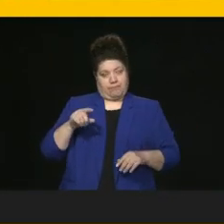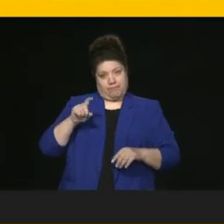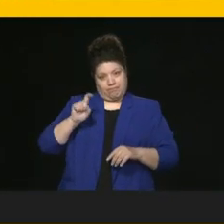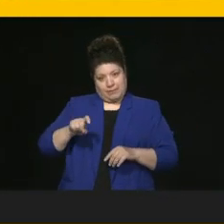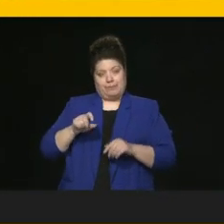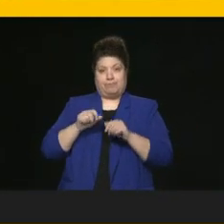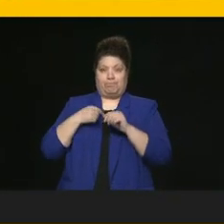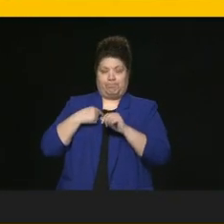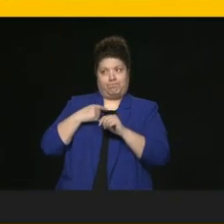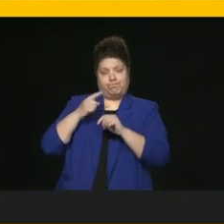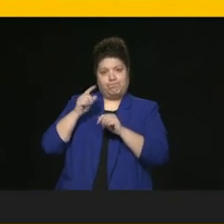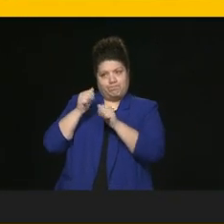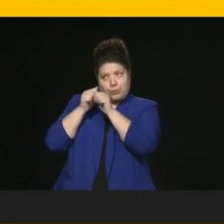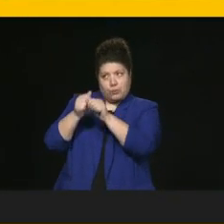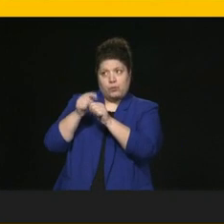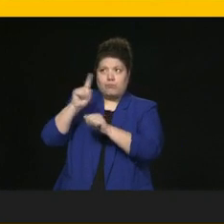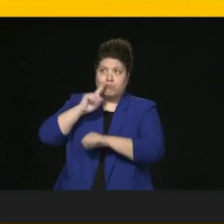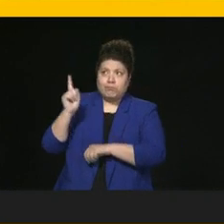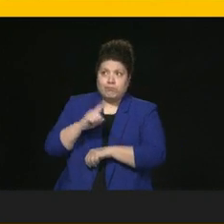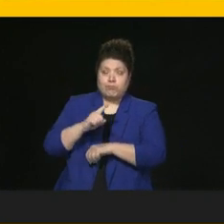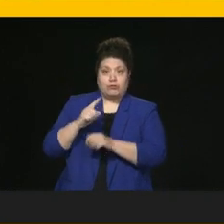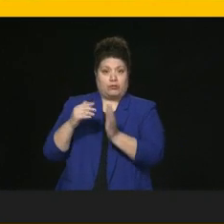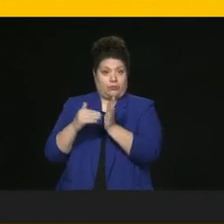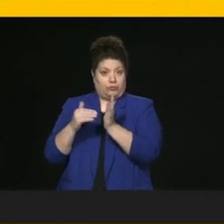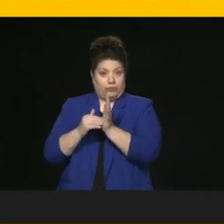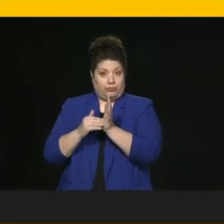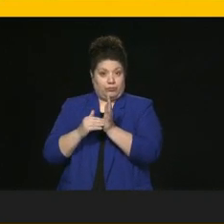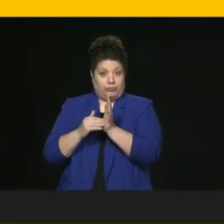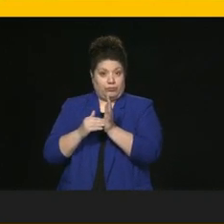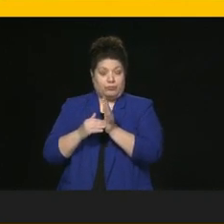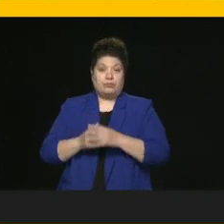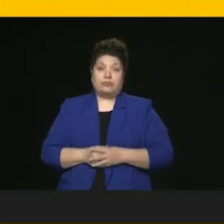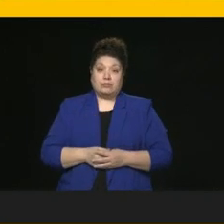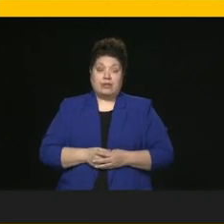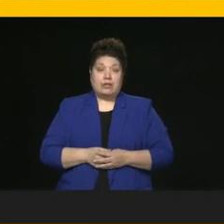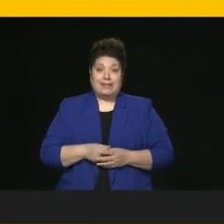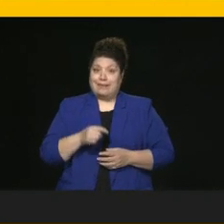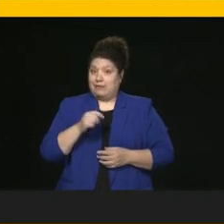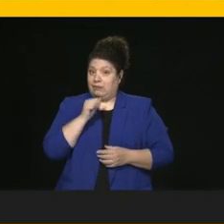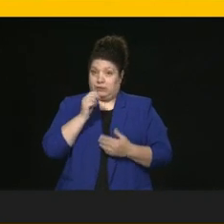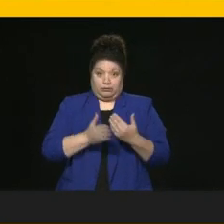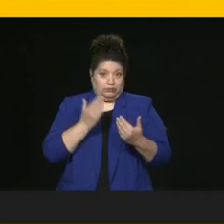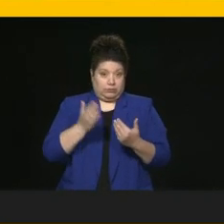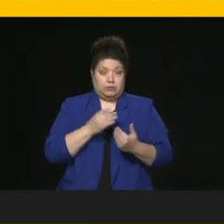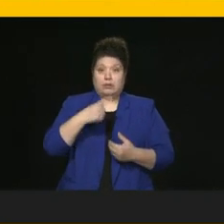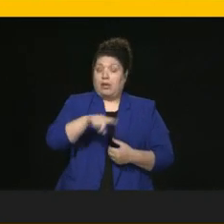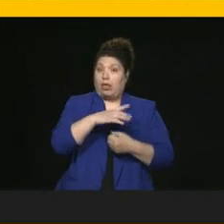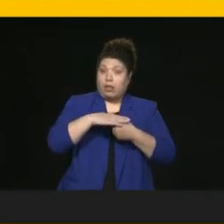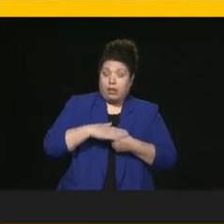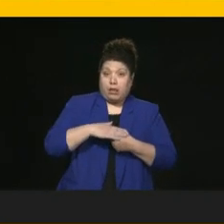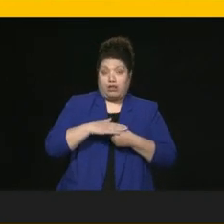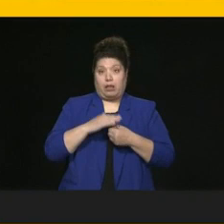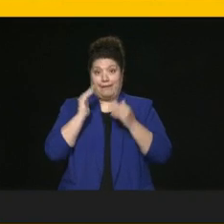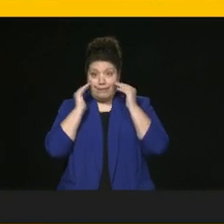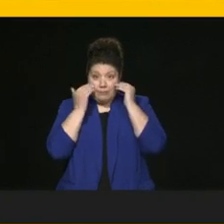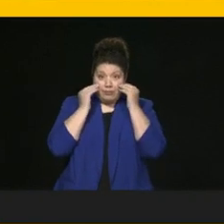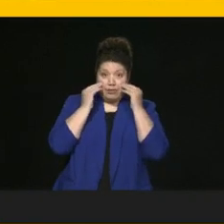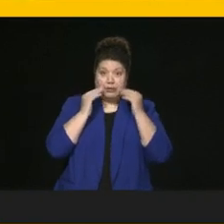WE DON'T ALL CONTINUE TO FOLLOW PUBLIC HEALTH ADVICE. [End of Translation] LIVING